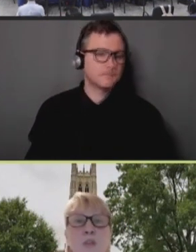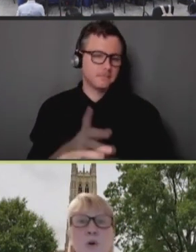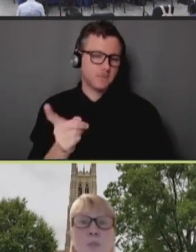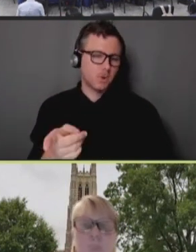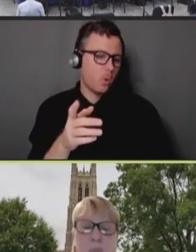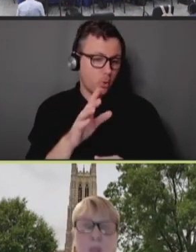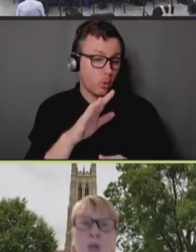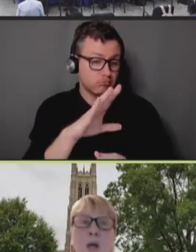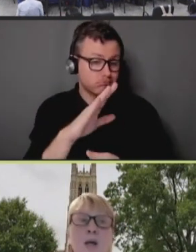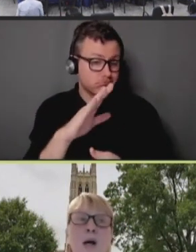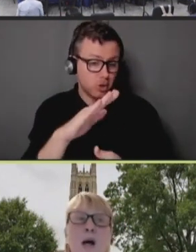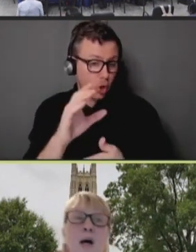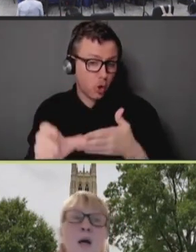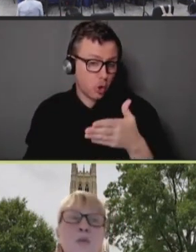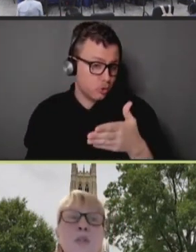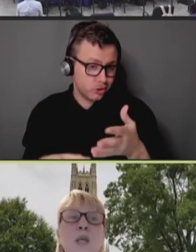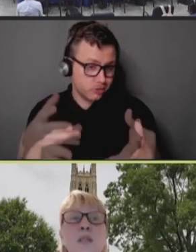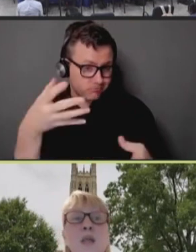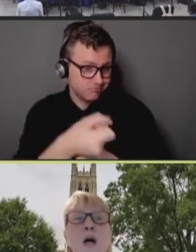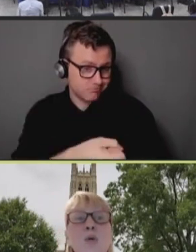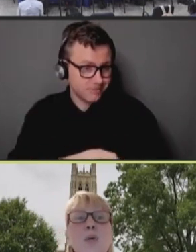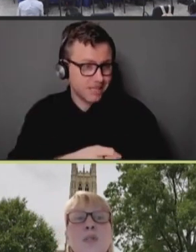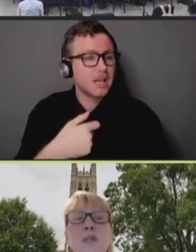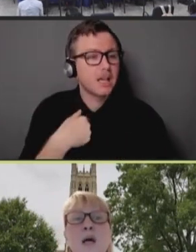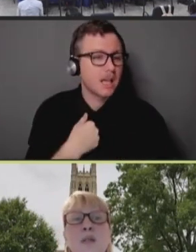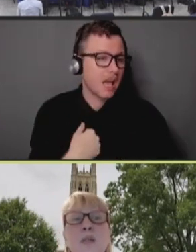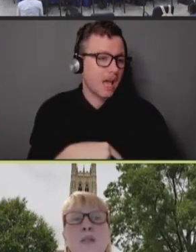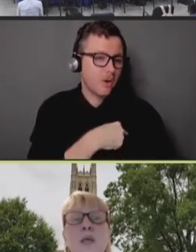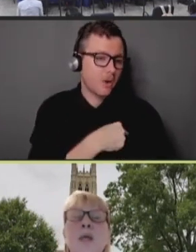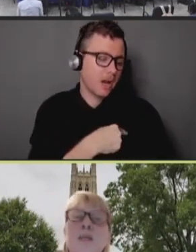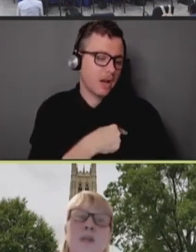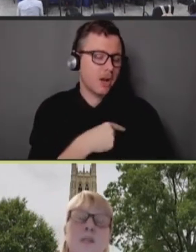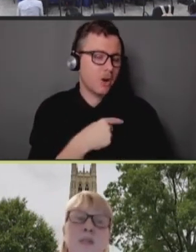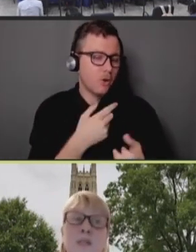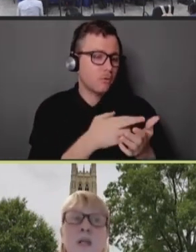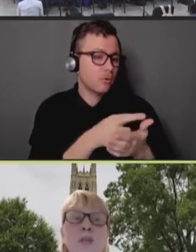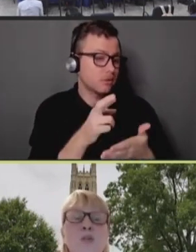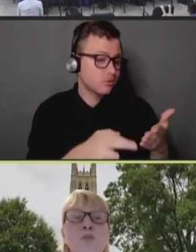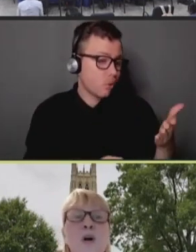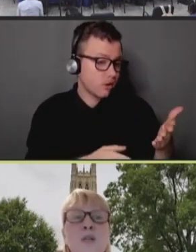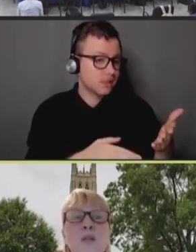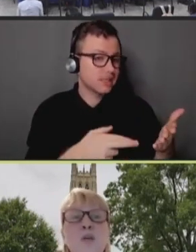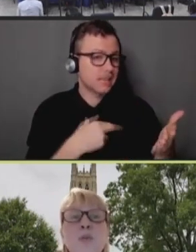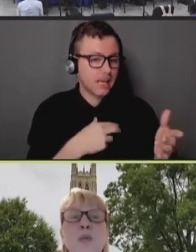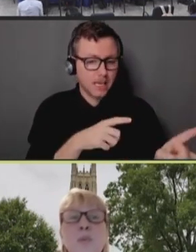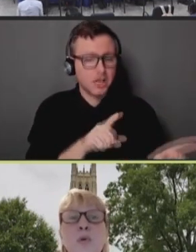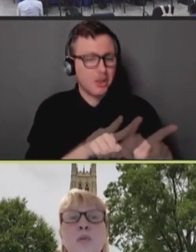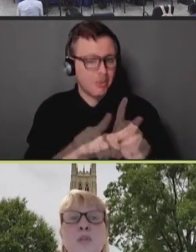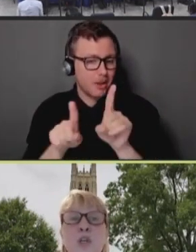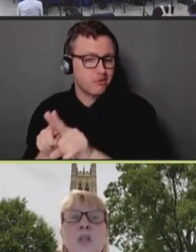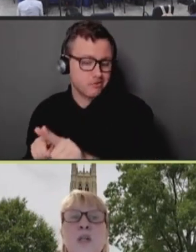So, I would say that our results as well as results of other group supports generally